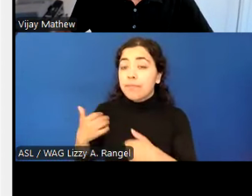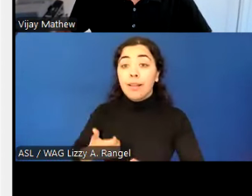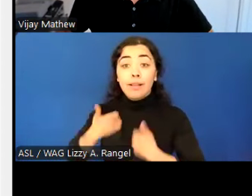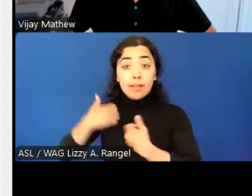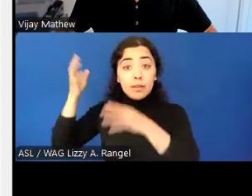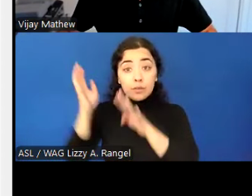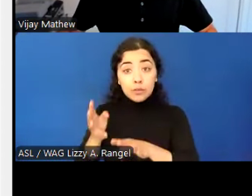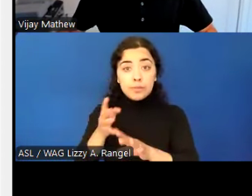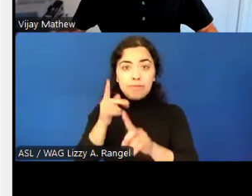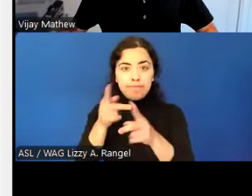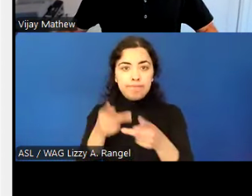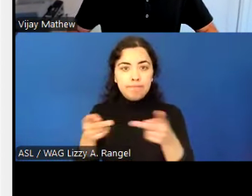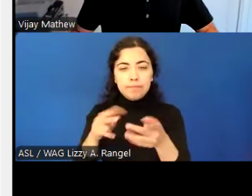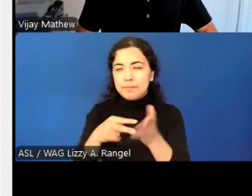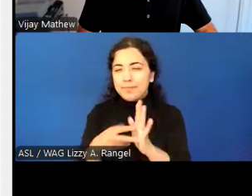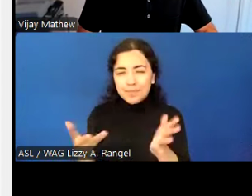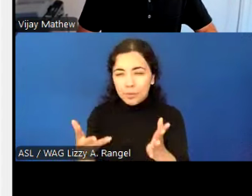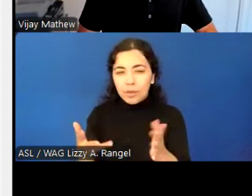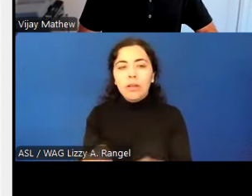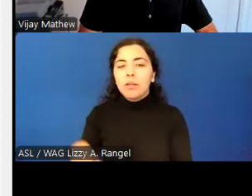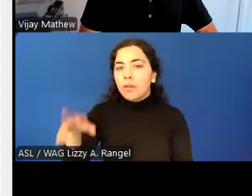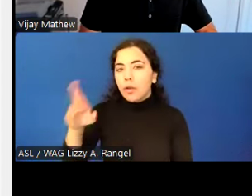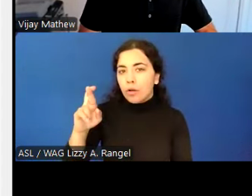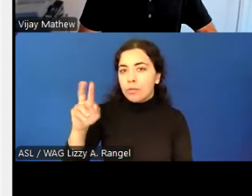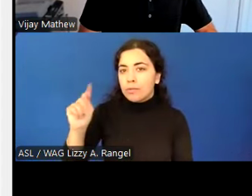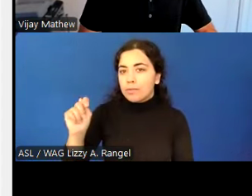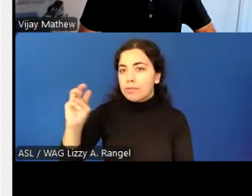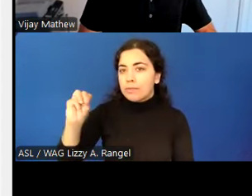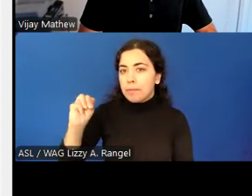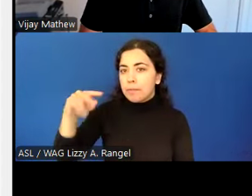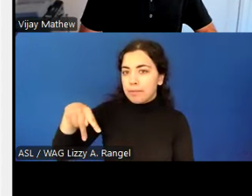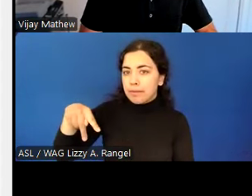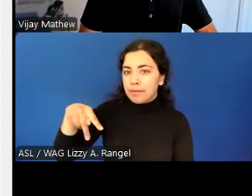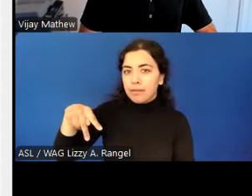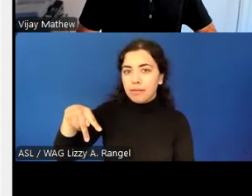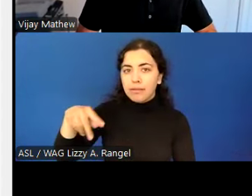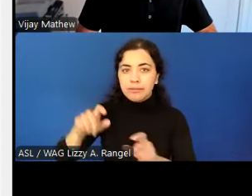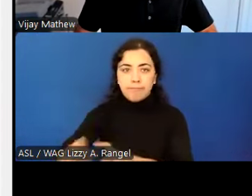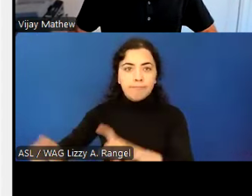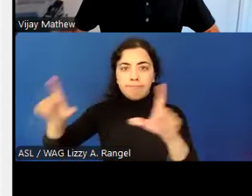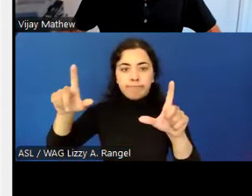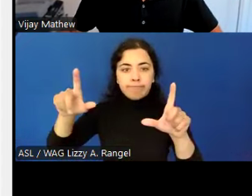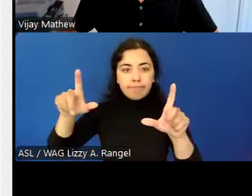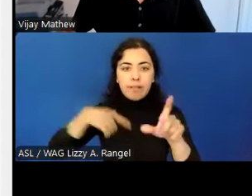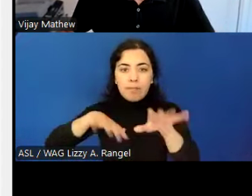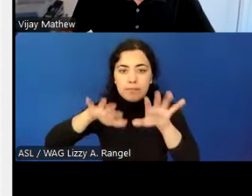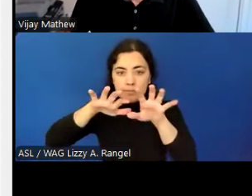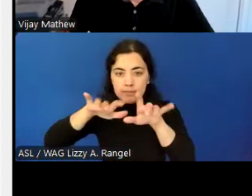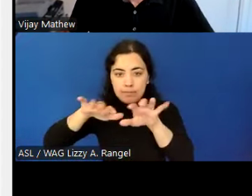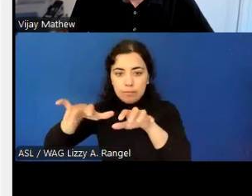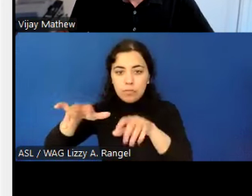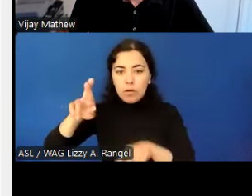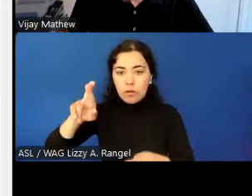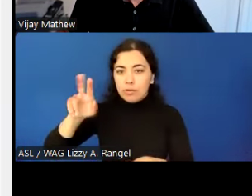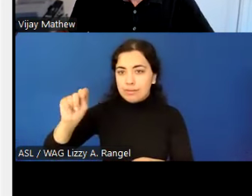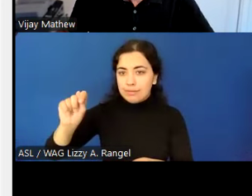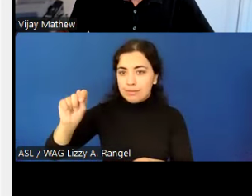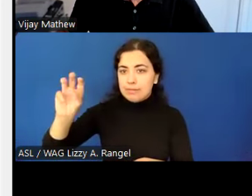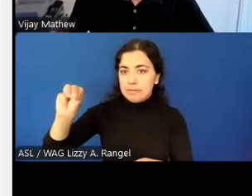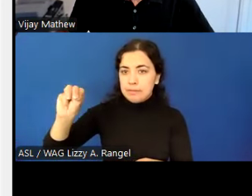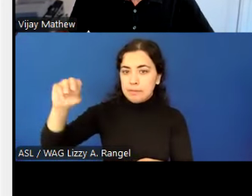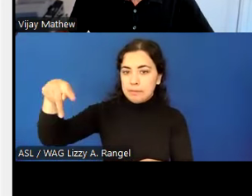otherwise known as an RTMP destination. I'm typing that in the chat so you see the spelling of that.